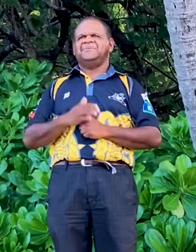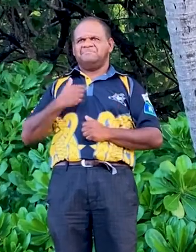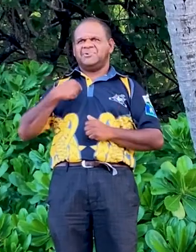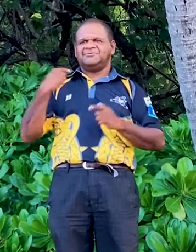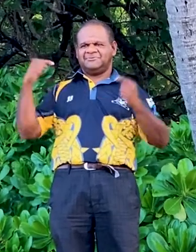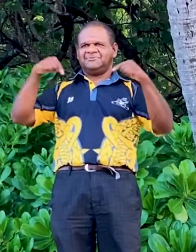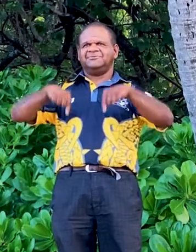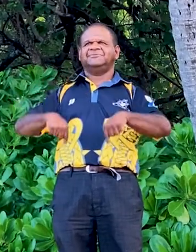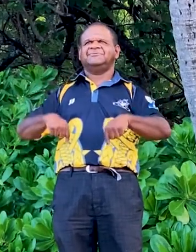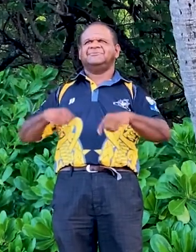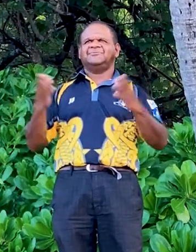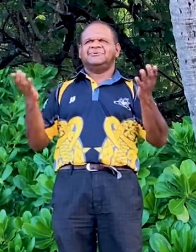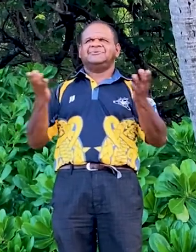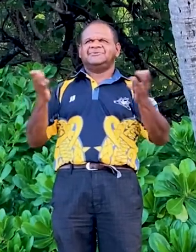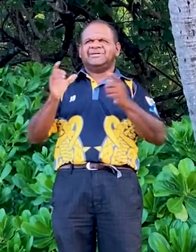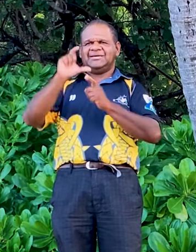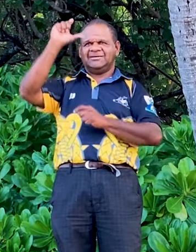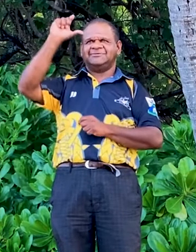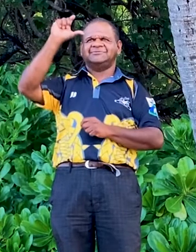I live in Cairns now.